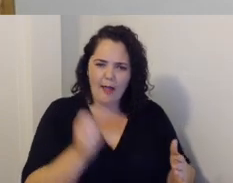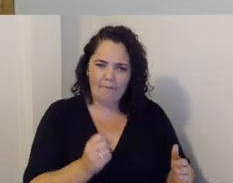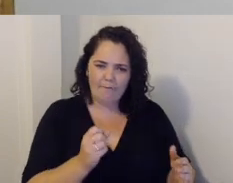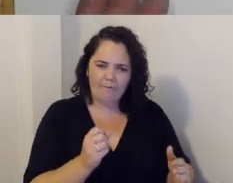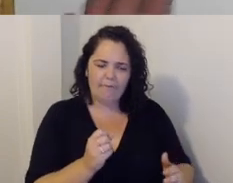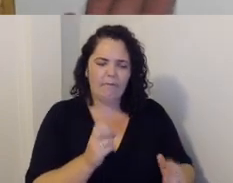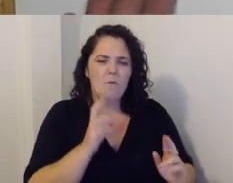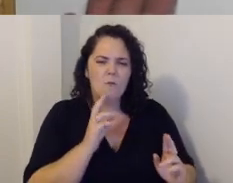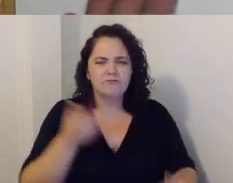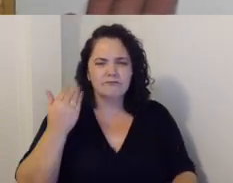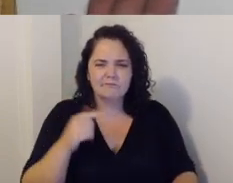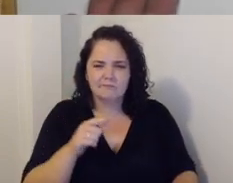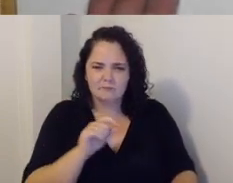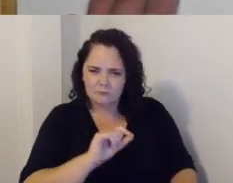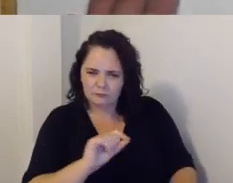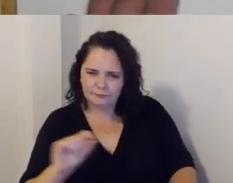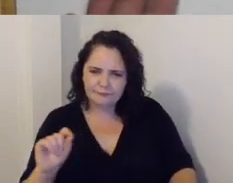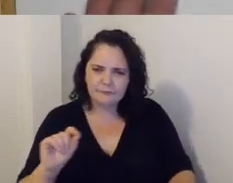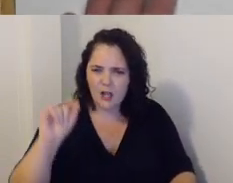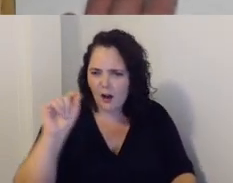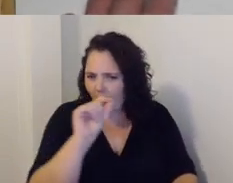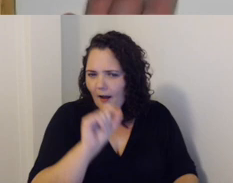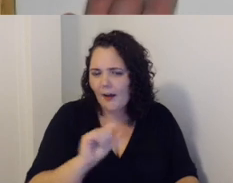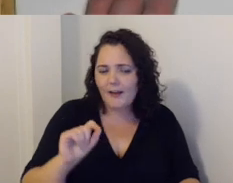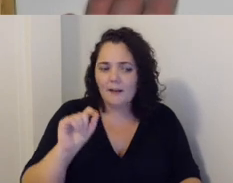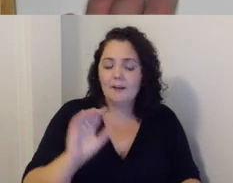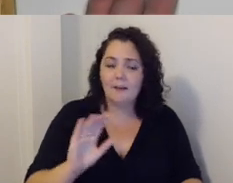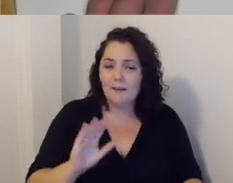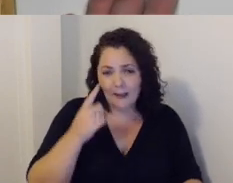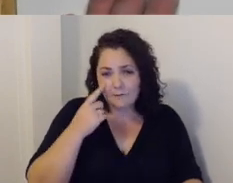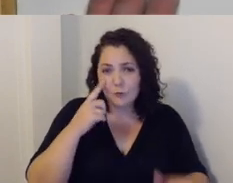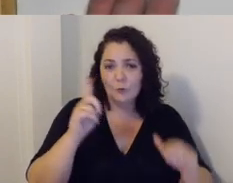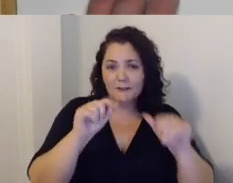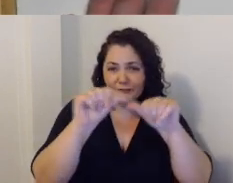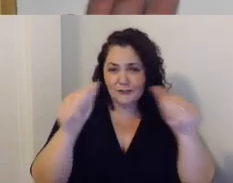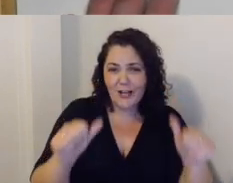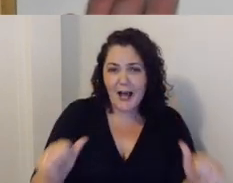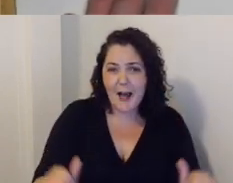shape so even if you're working with a charcoal pencil, instead of beginning, as I look here at